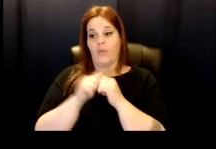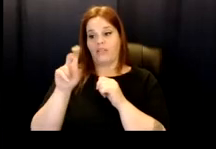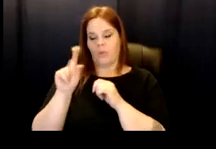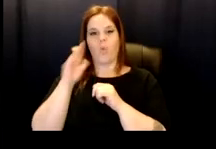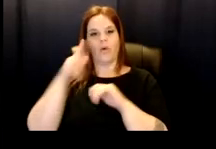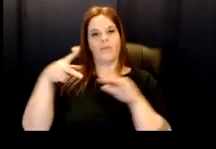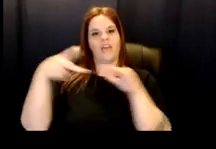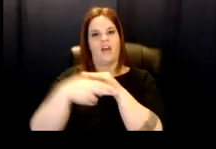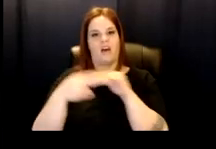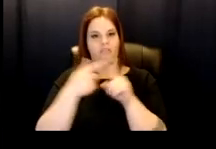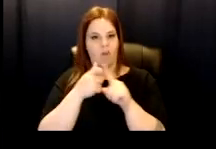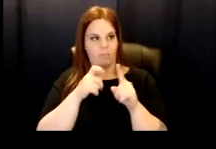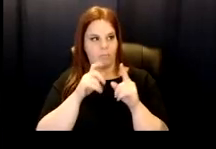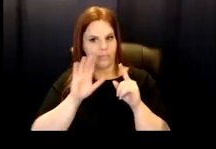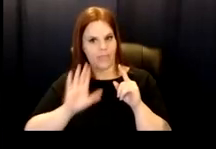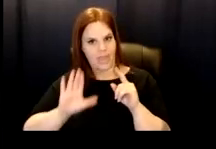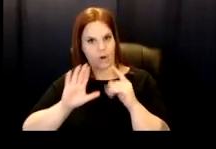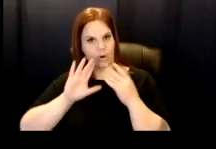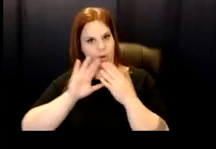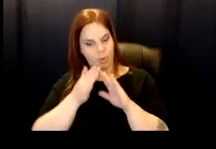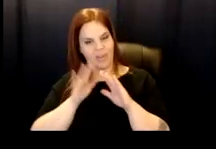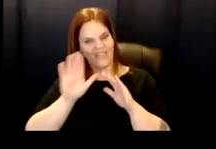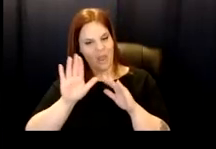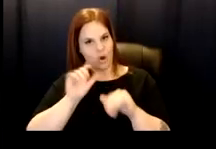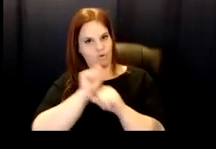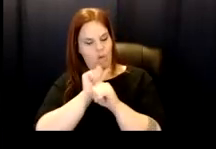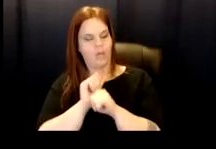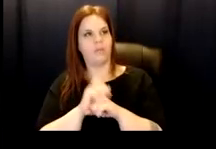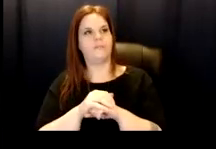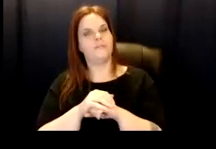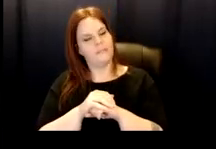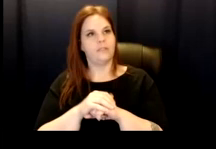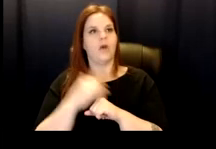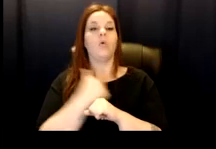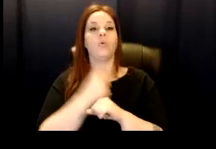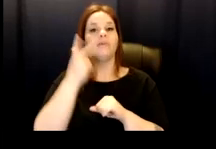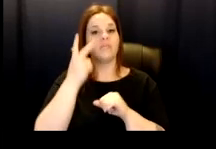their jobs. We have also seen the rise of micro mobility solutions, these things like